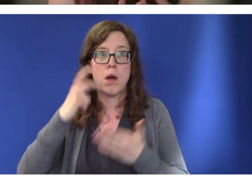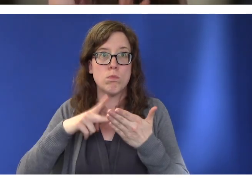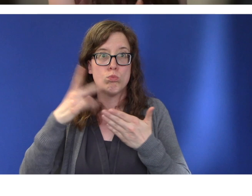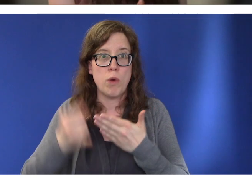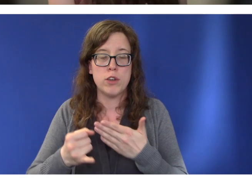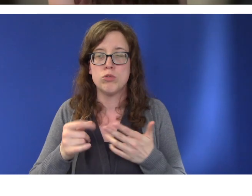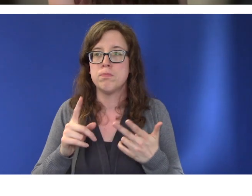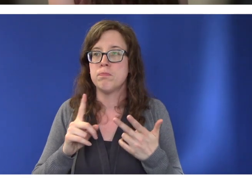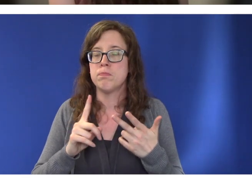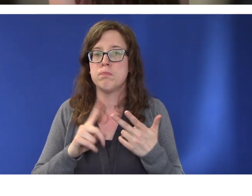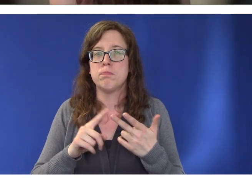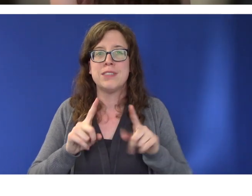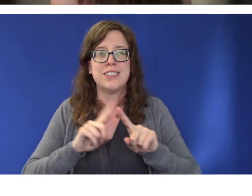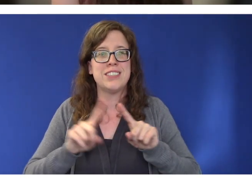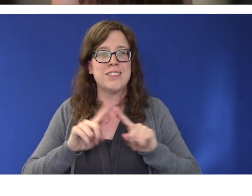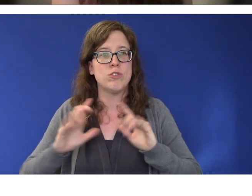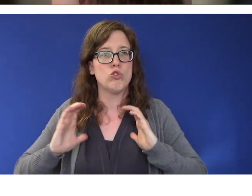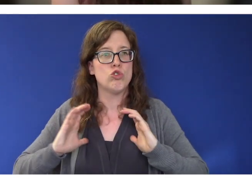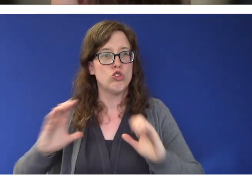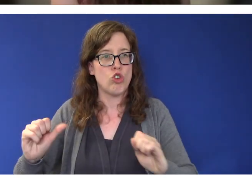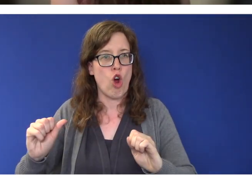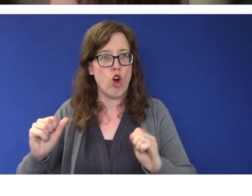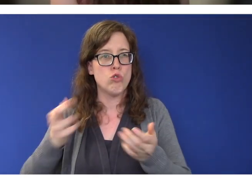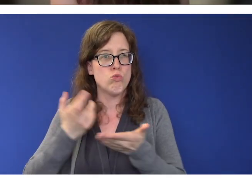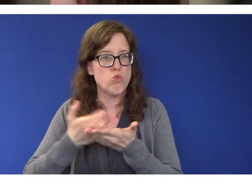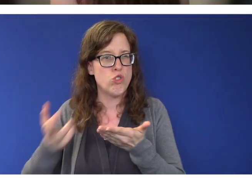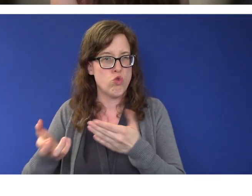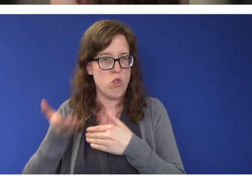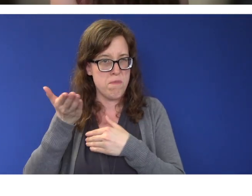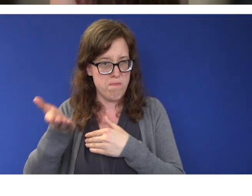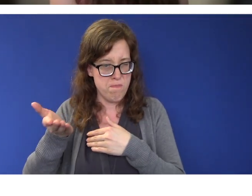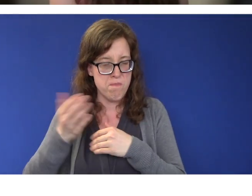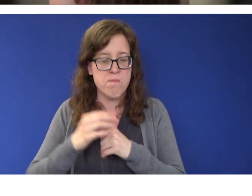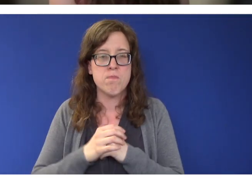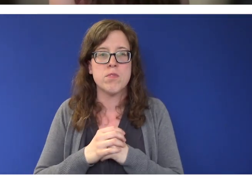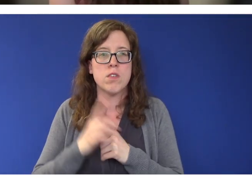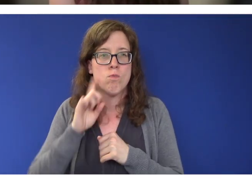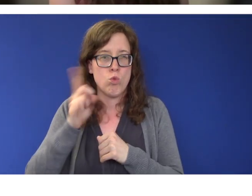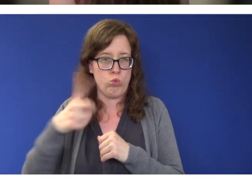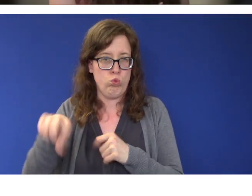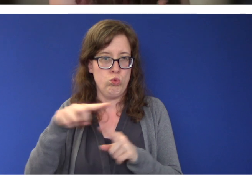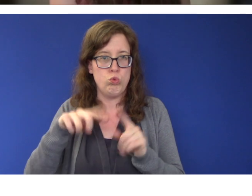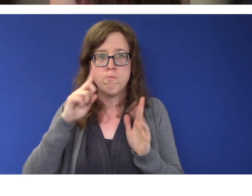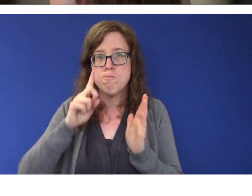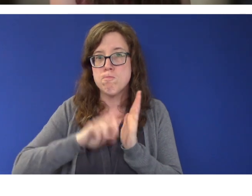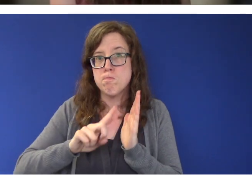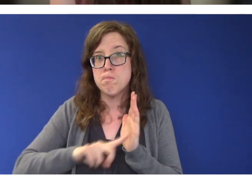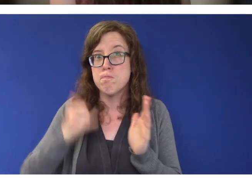you to explore if you want to learn a little bit more. But always, if you have